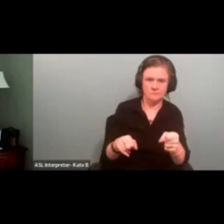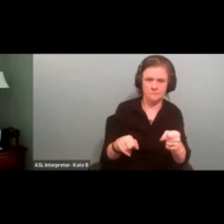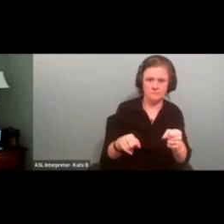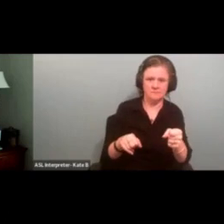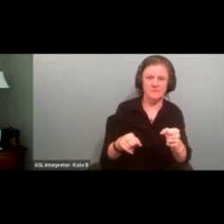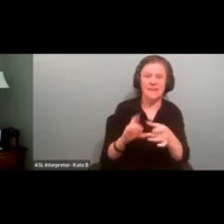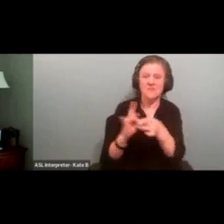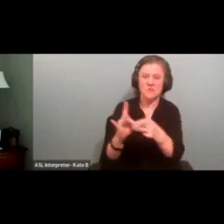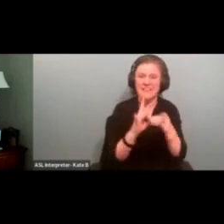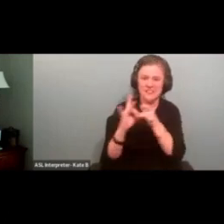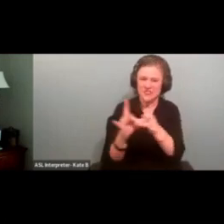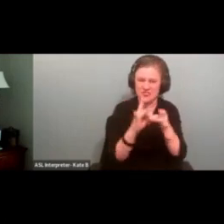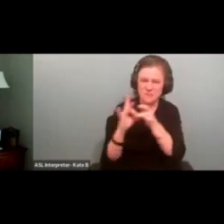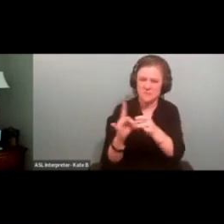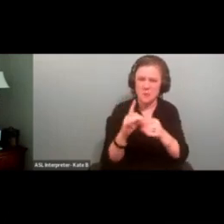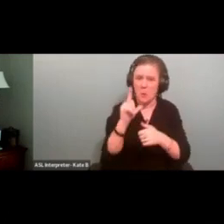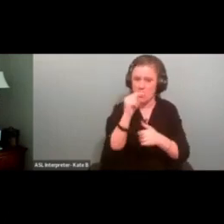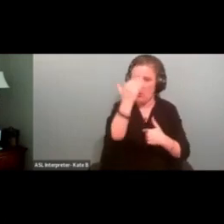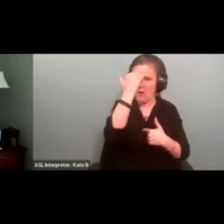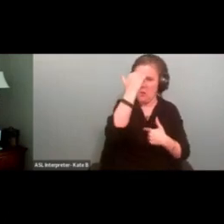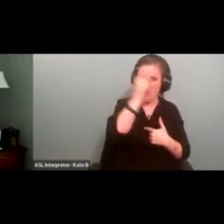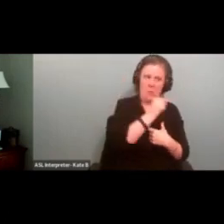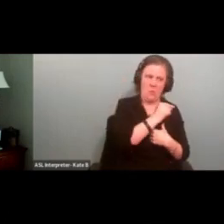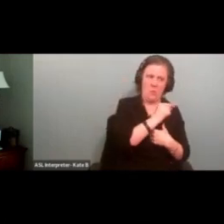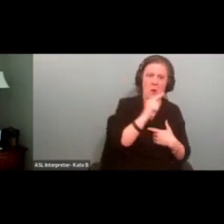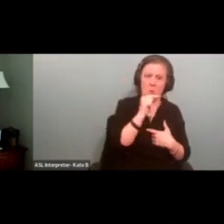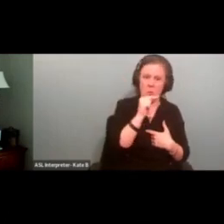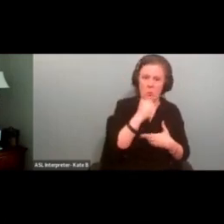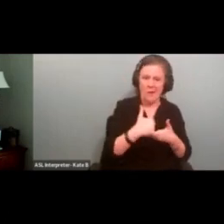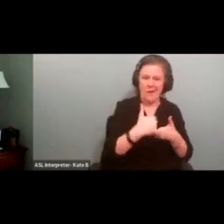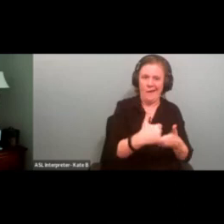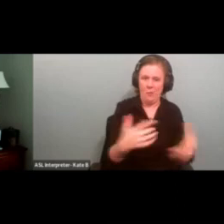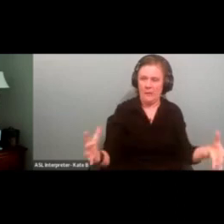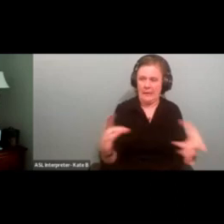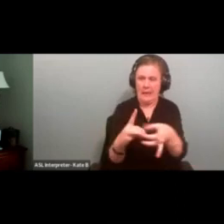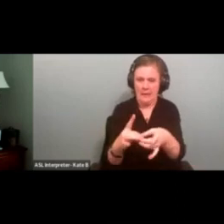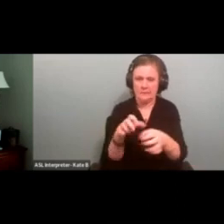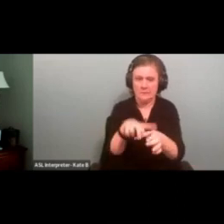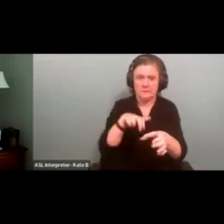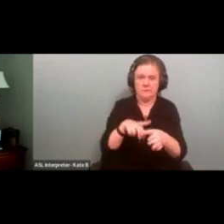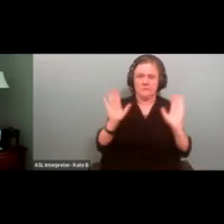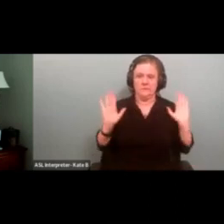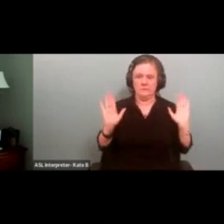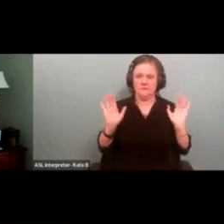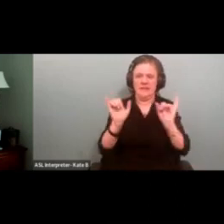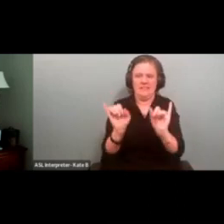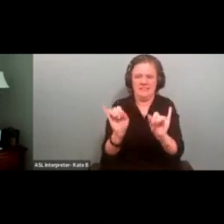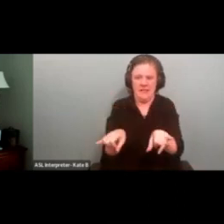all who you know, who, you know, who can we help connect, and those things in this idea around